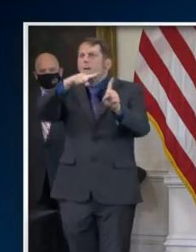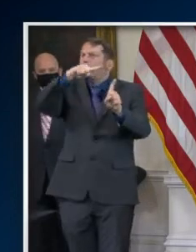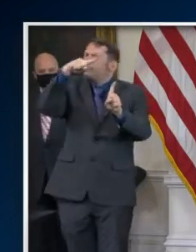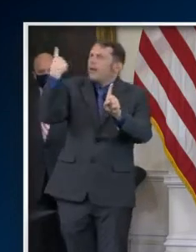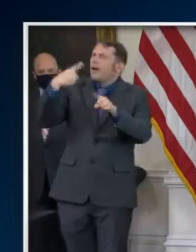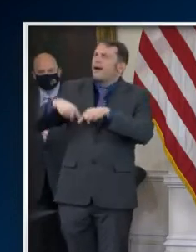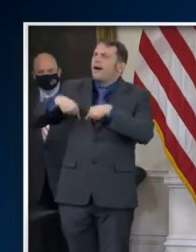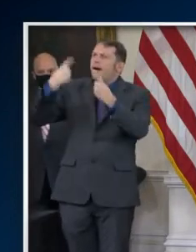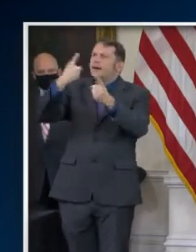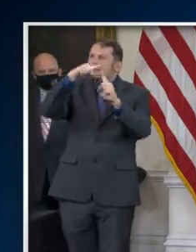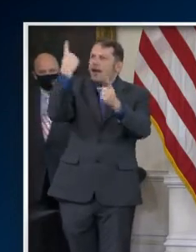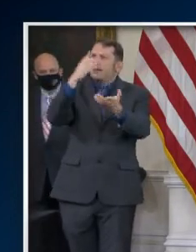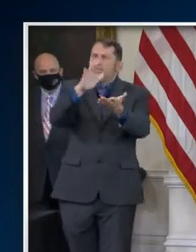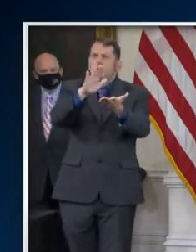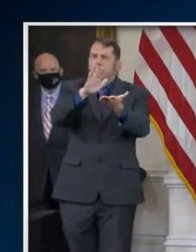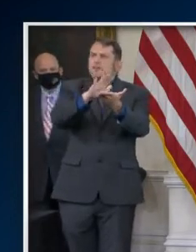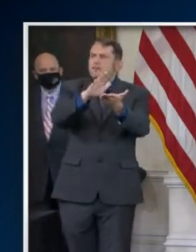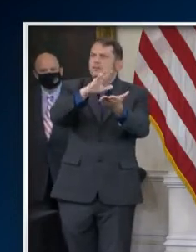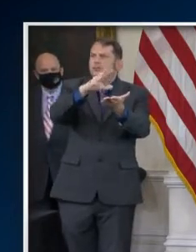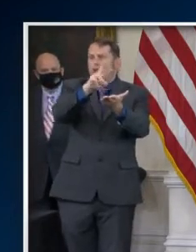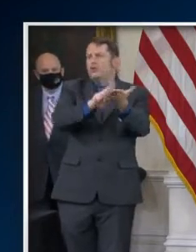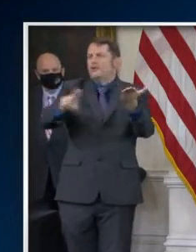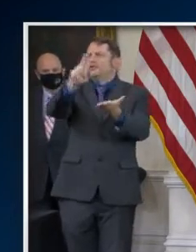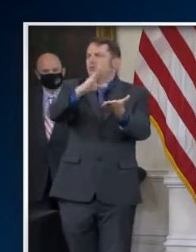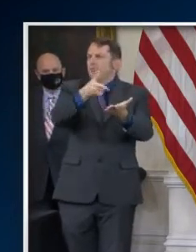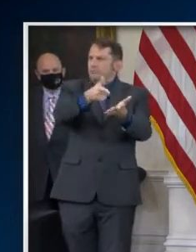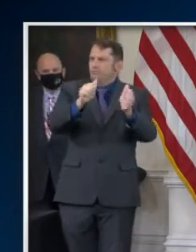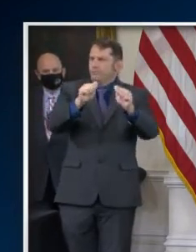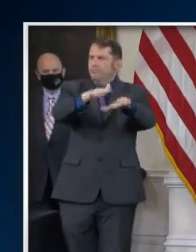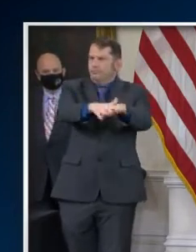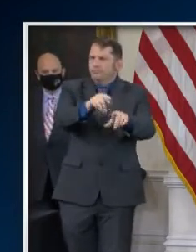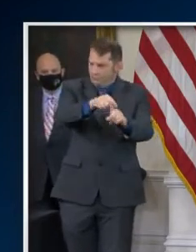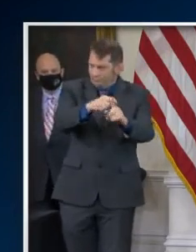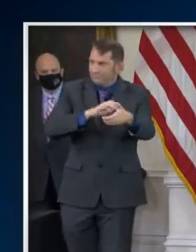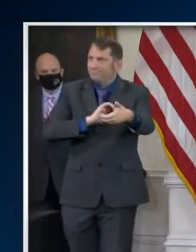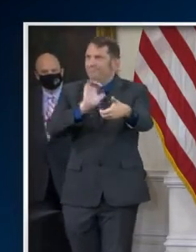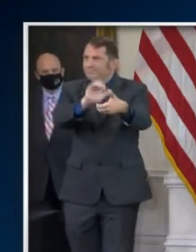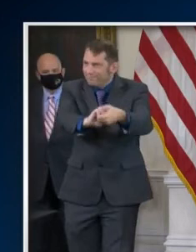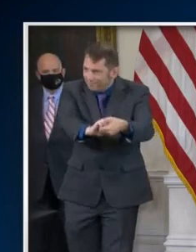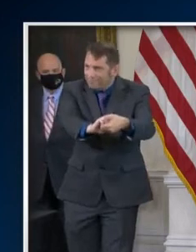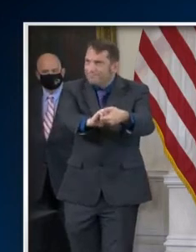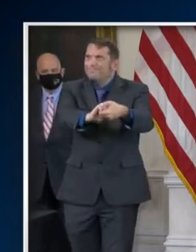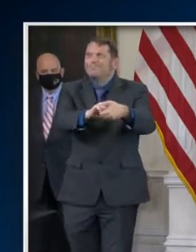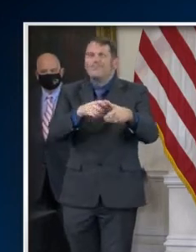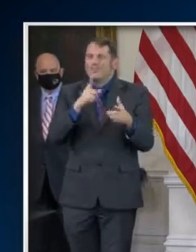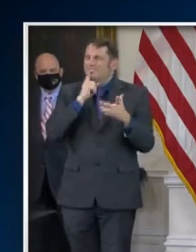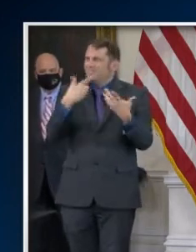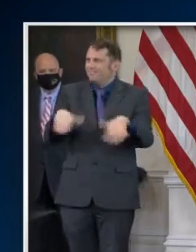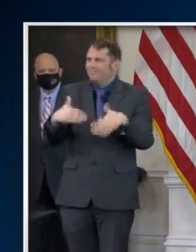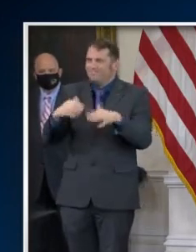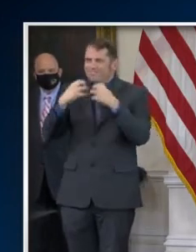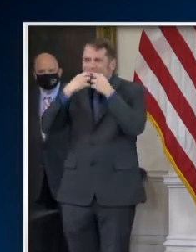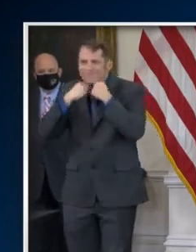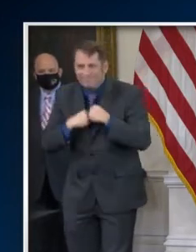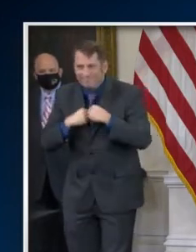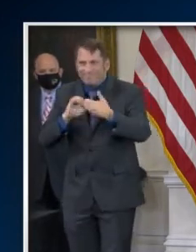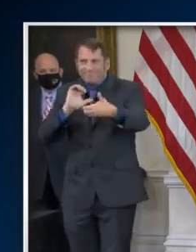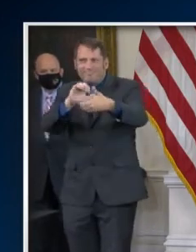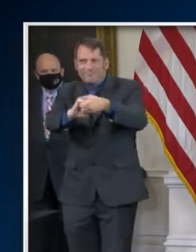HISTORICALLY BLACK COLLEGES AND UNIVERSITY’S ARE MORE THAN HOLLOW GROUND FOR LEARNING, THEY ARE ALSO PART OF THE COMMUNITY.